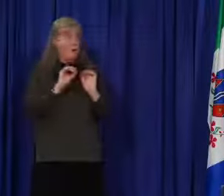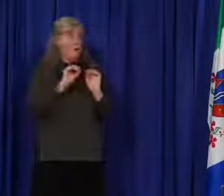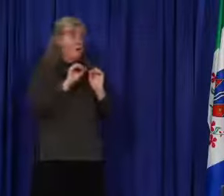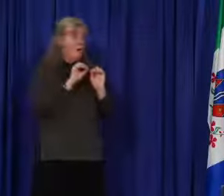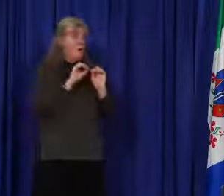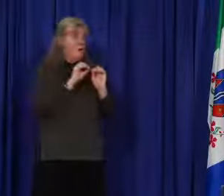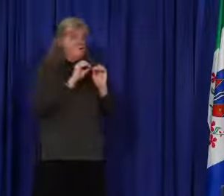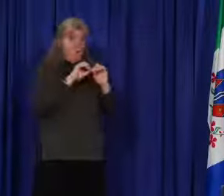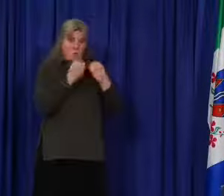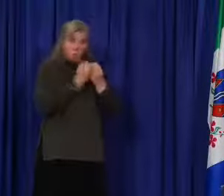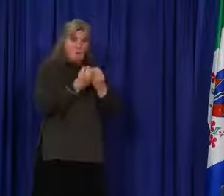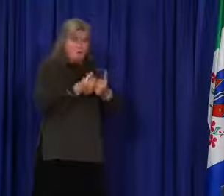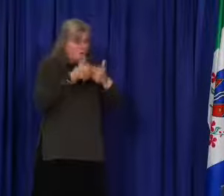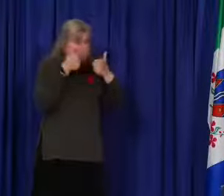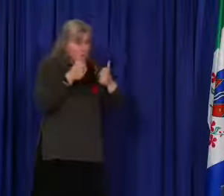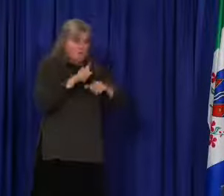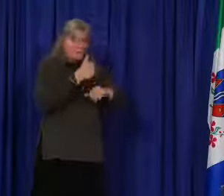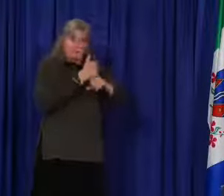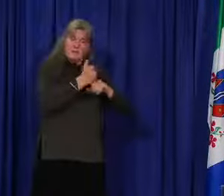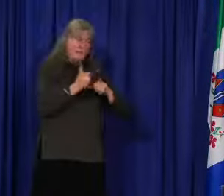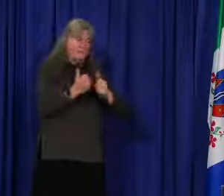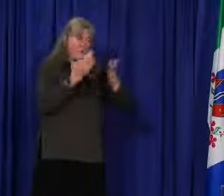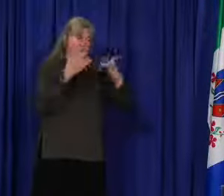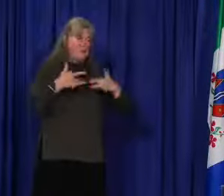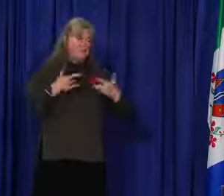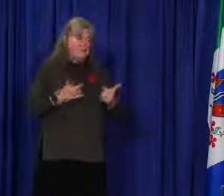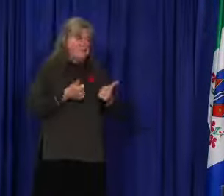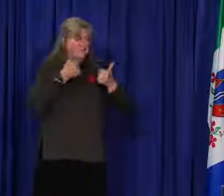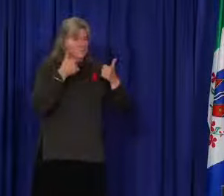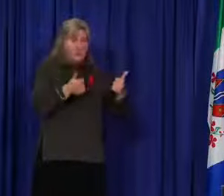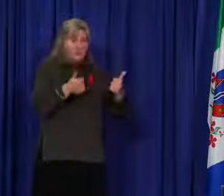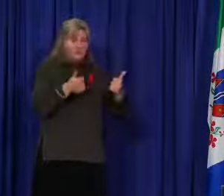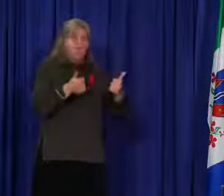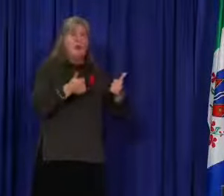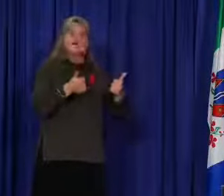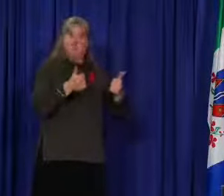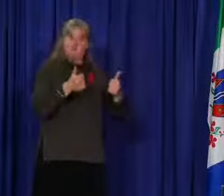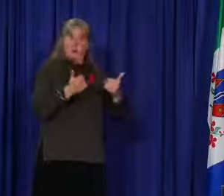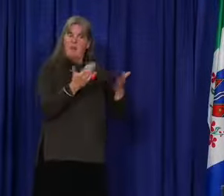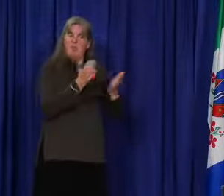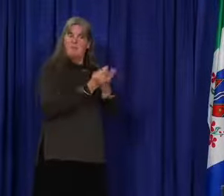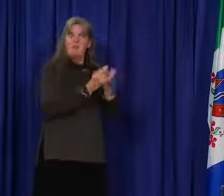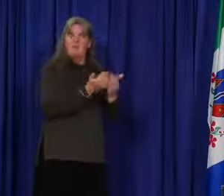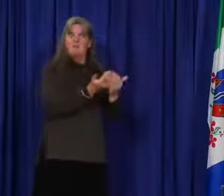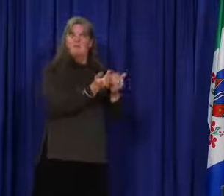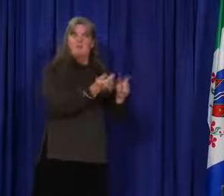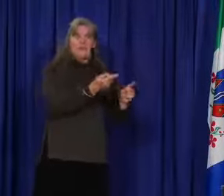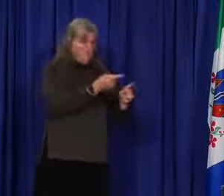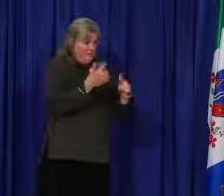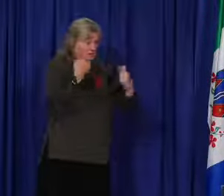music, then we would certainly have similar provisions in place